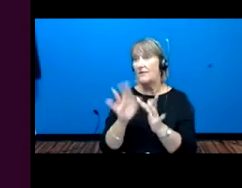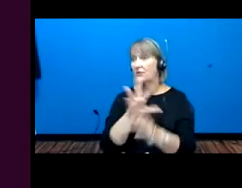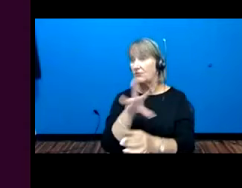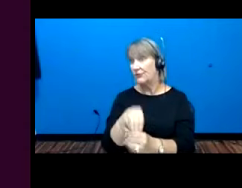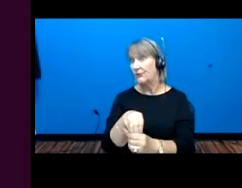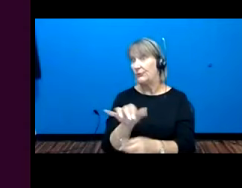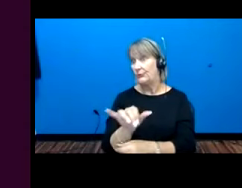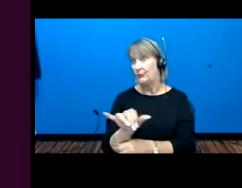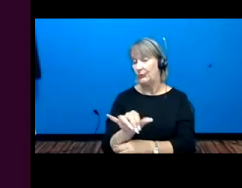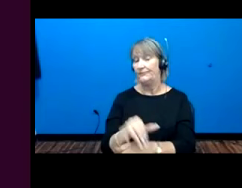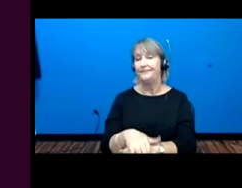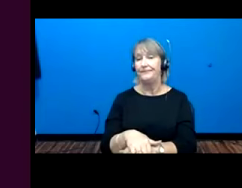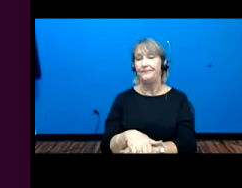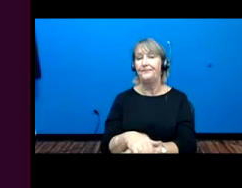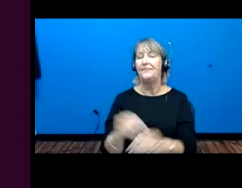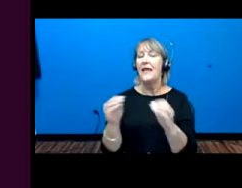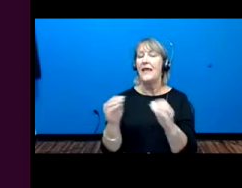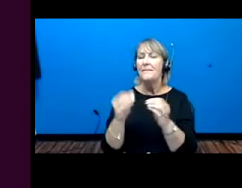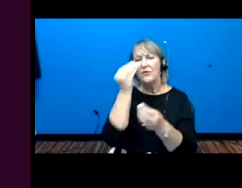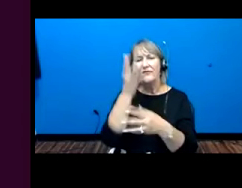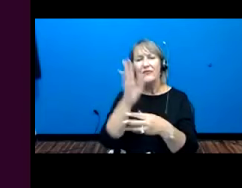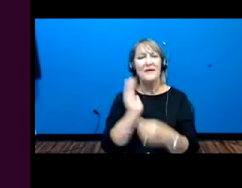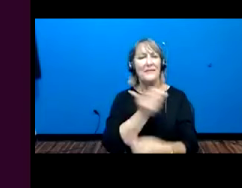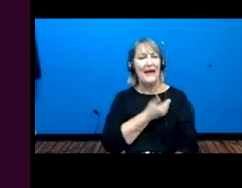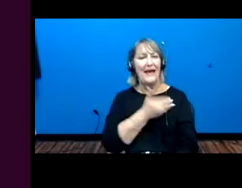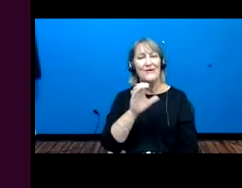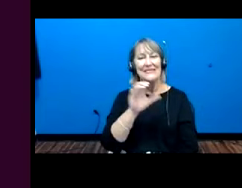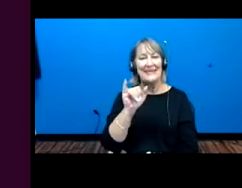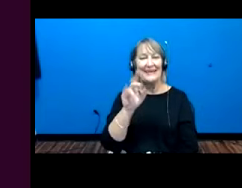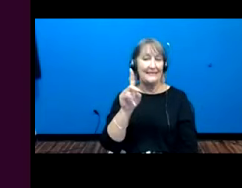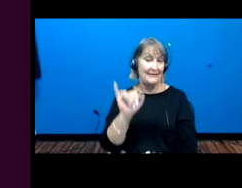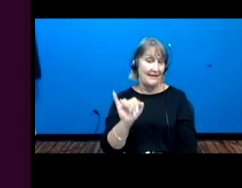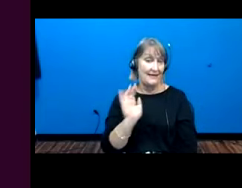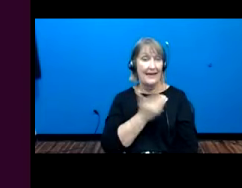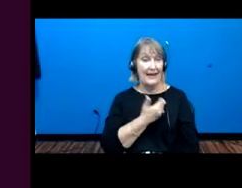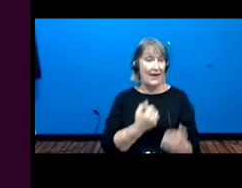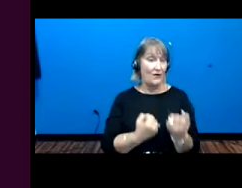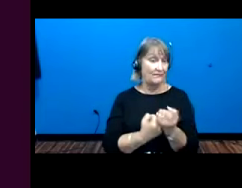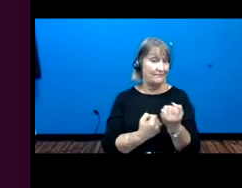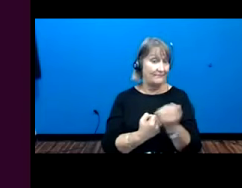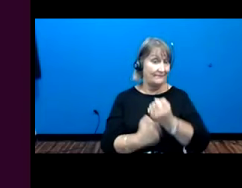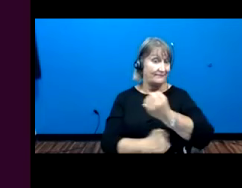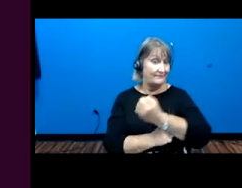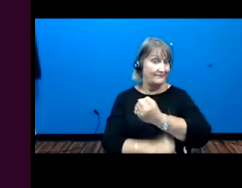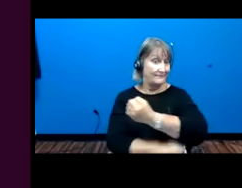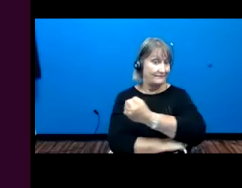More information about CIDI and the CDC Foundation here. And then, of course, this page,